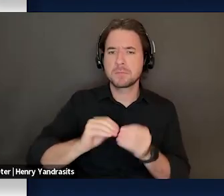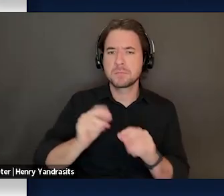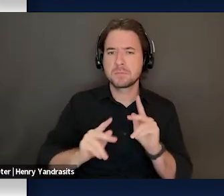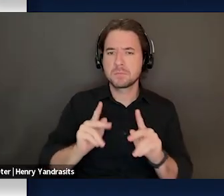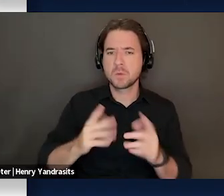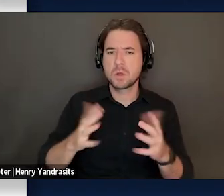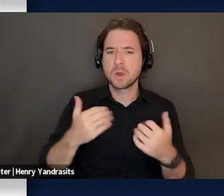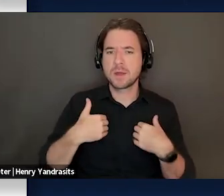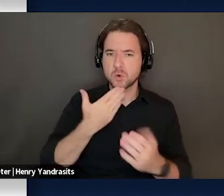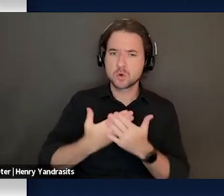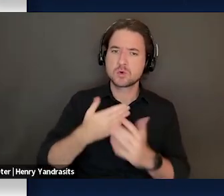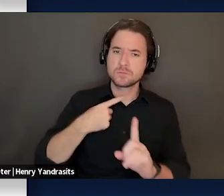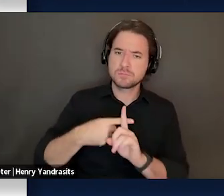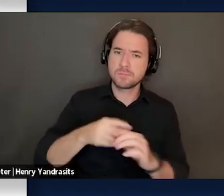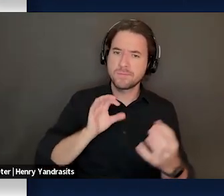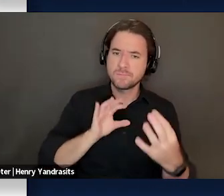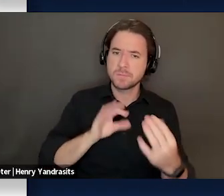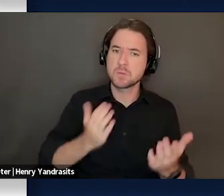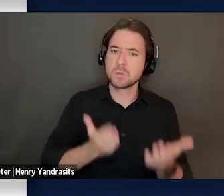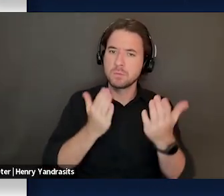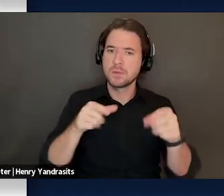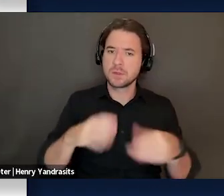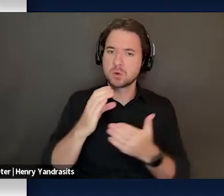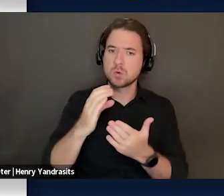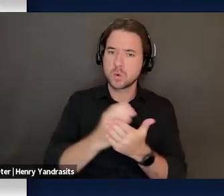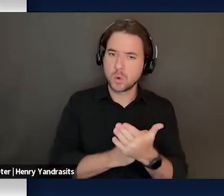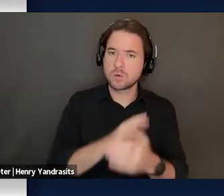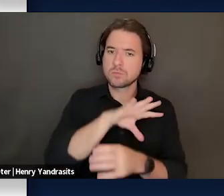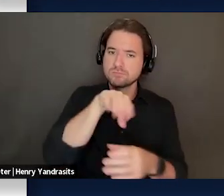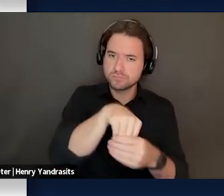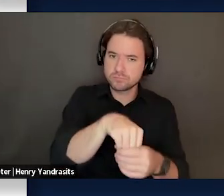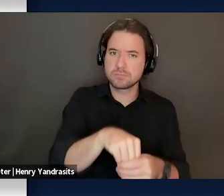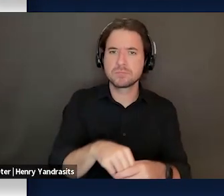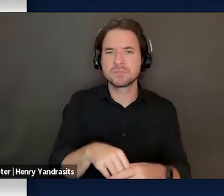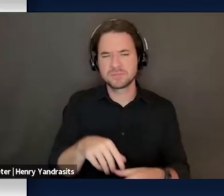positive feedback and recommended to have these courses be part of it. So there was a little bit of a saturation with that one.